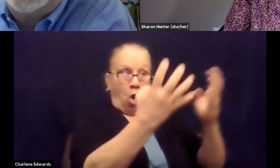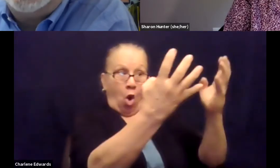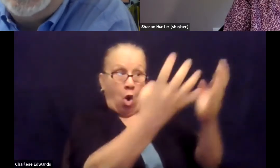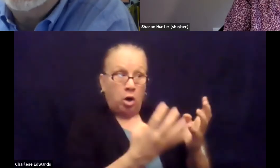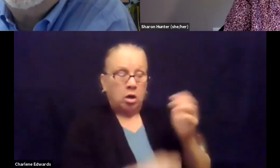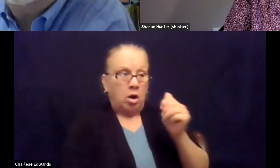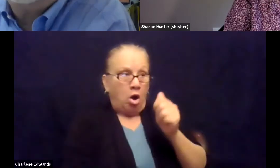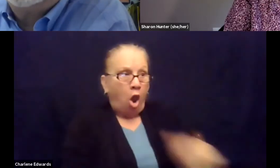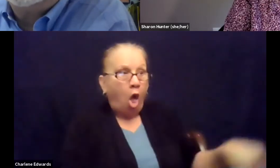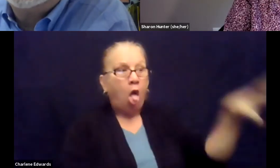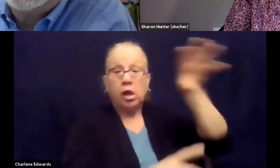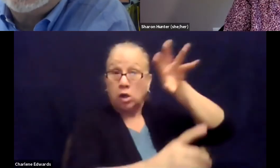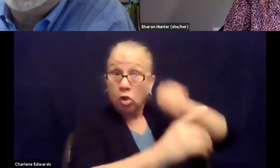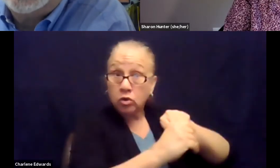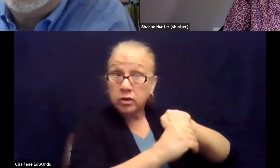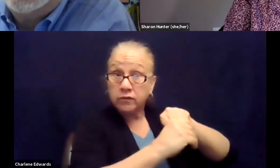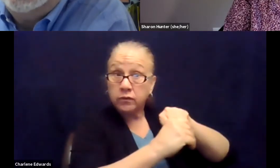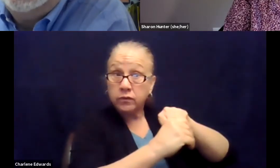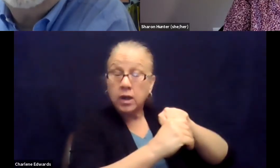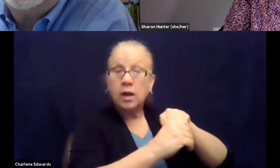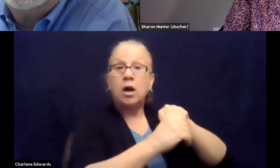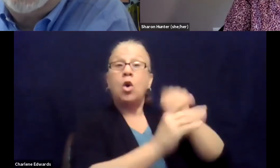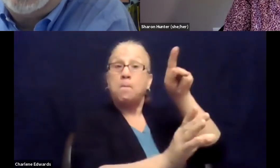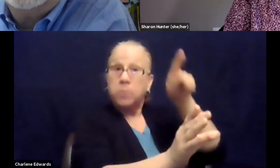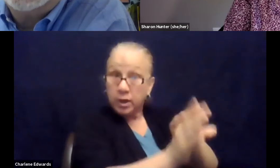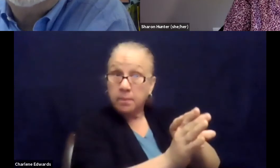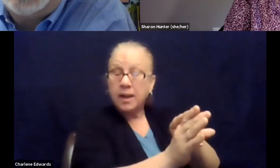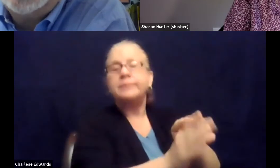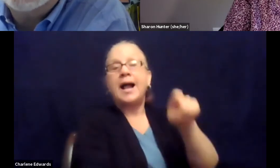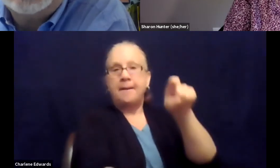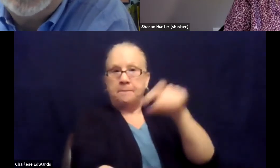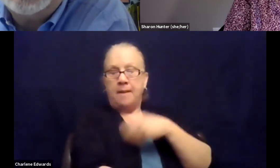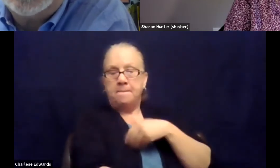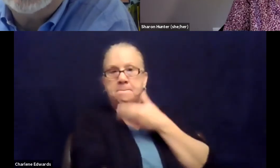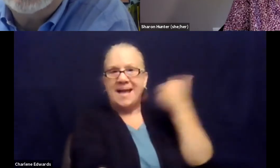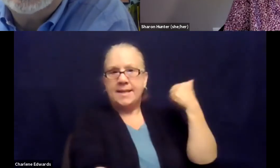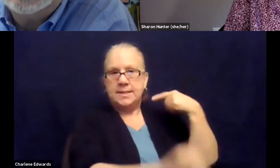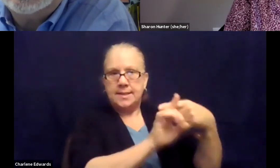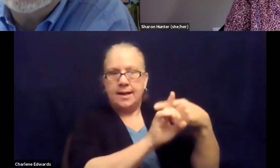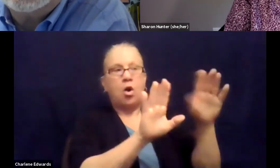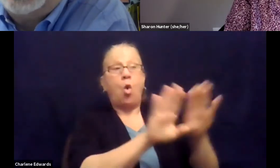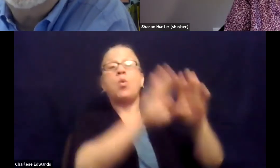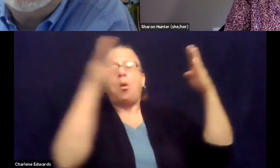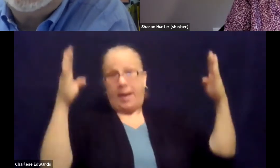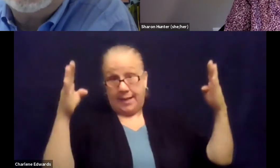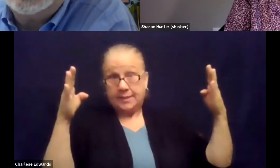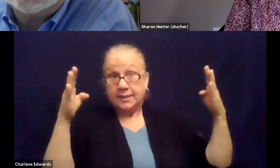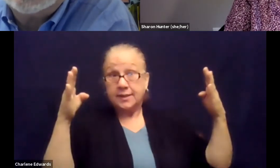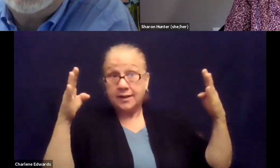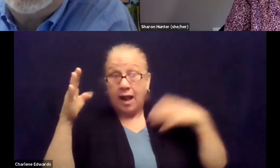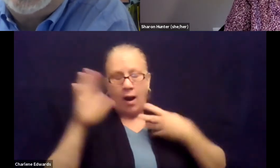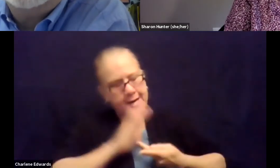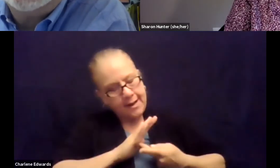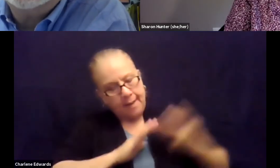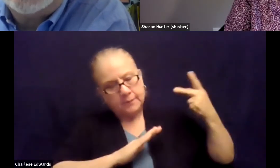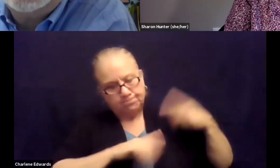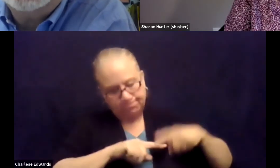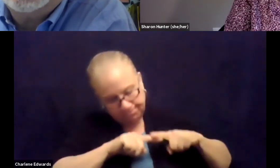made it easier for them to participate is where you will have the best advantage. I double down